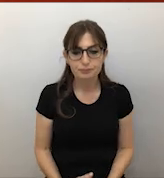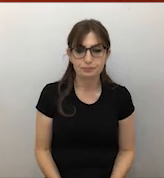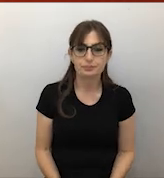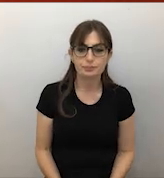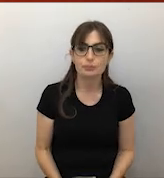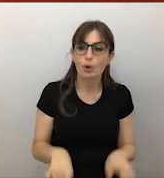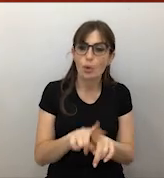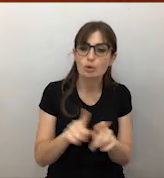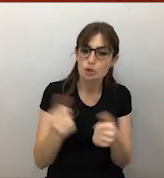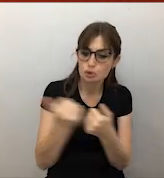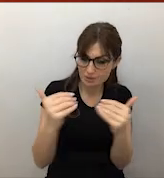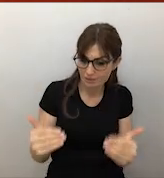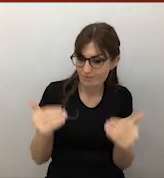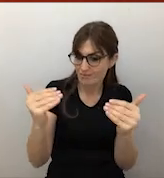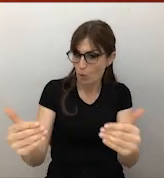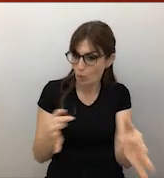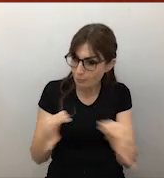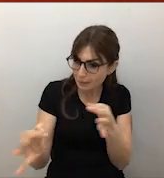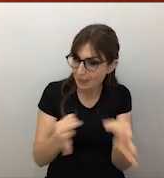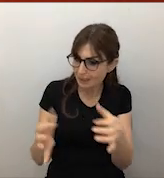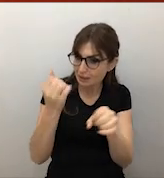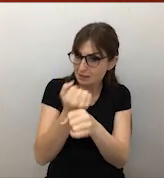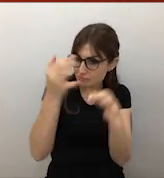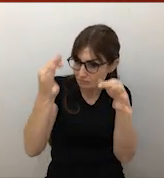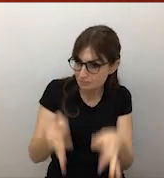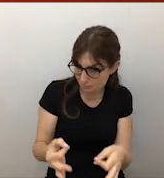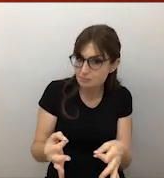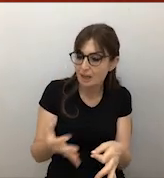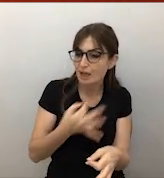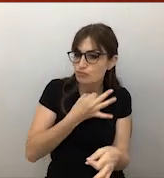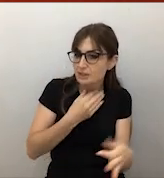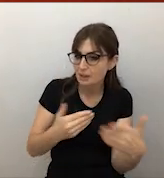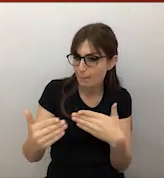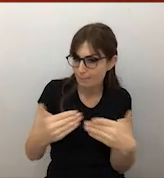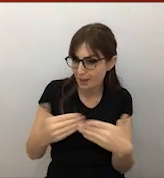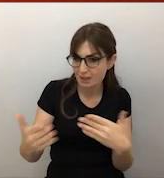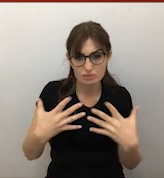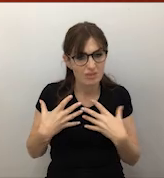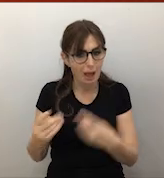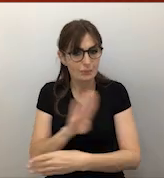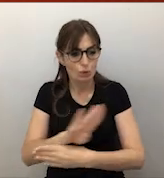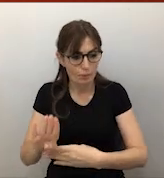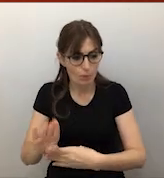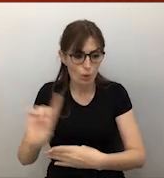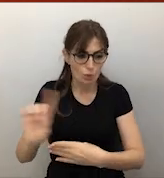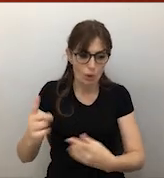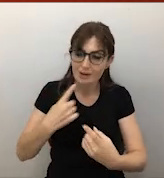and to assist forward planning, decision making and risk management. It's up to the board what information